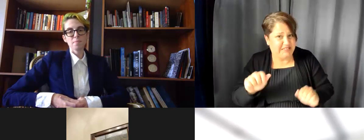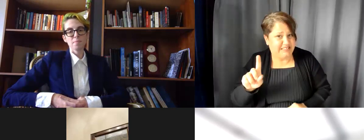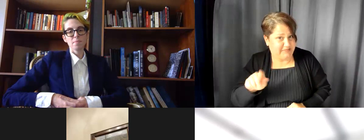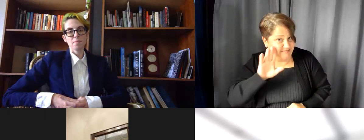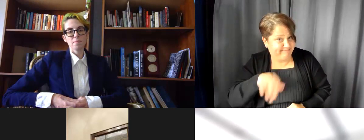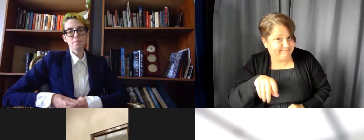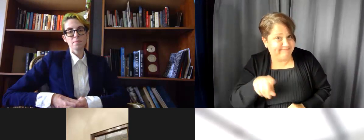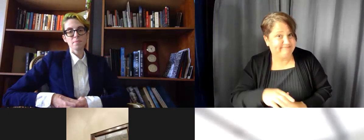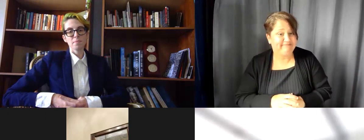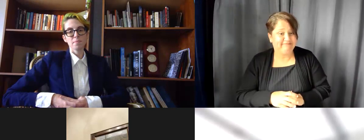Jordan Radford: Yeah.